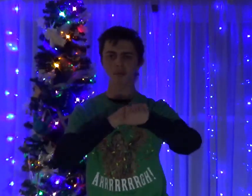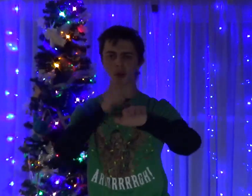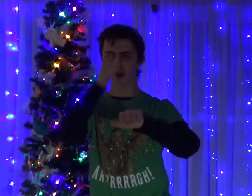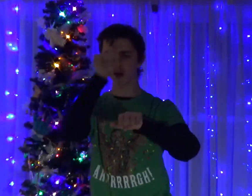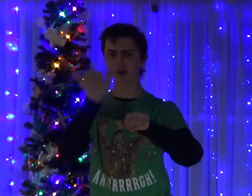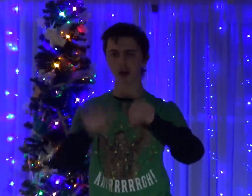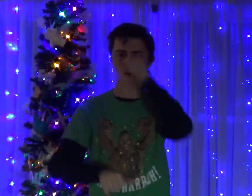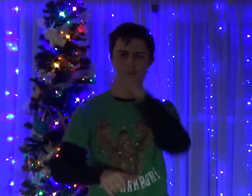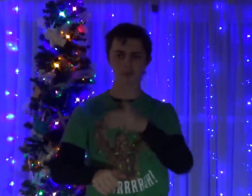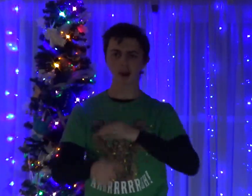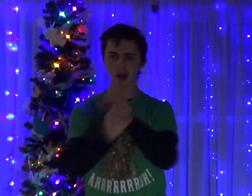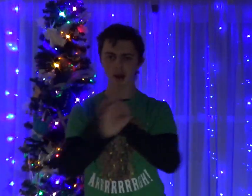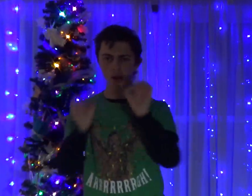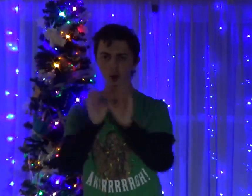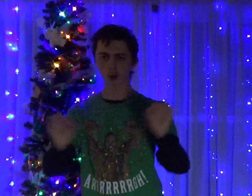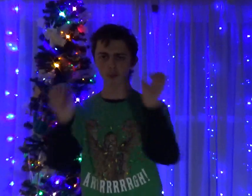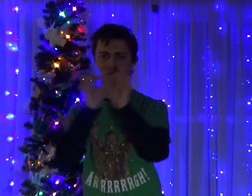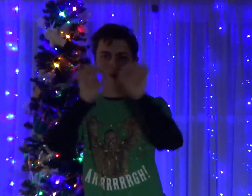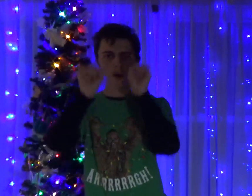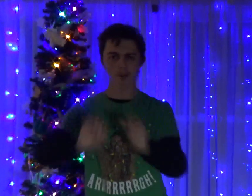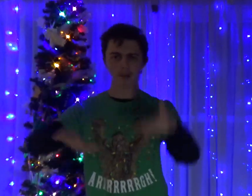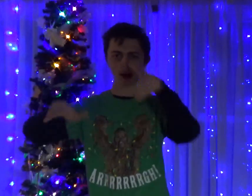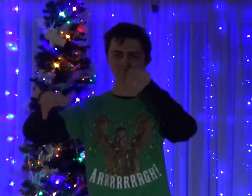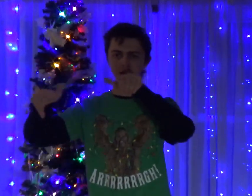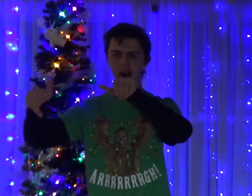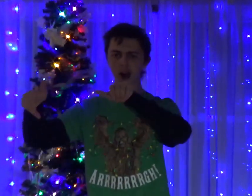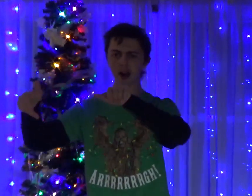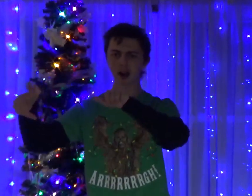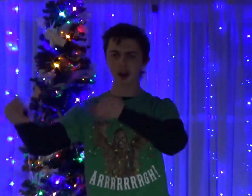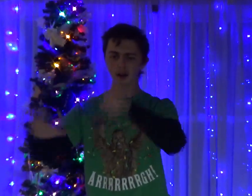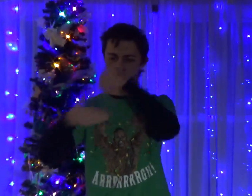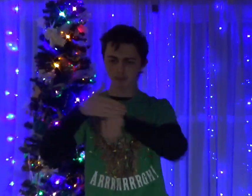Born that man no more may die;